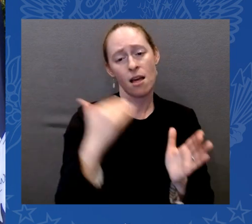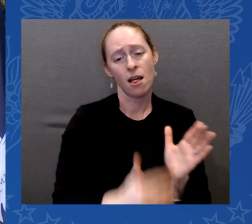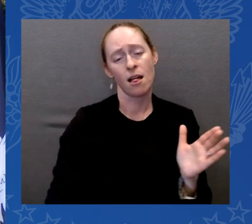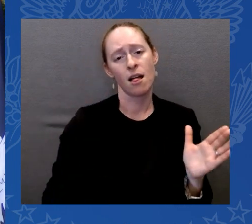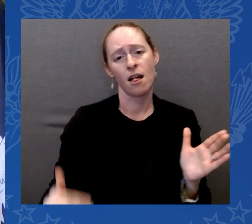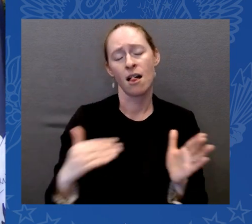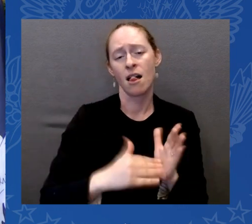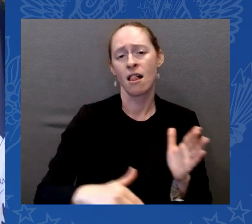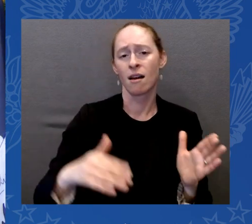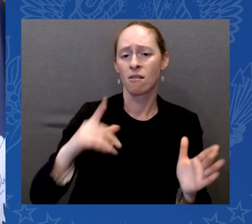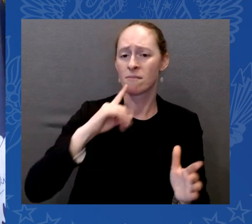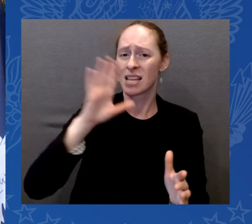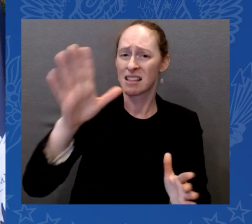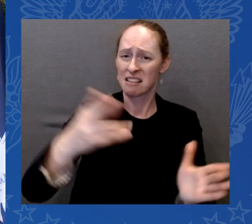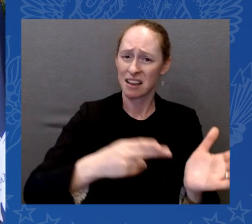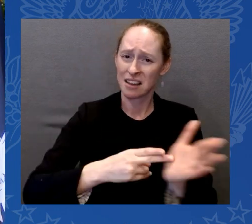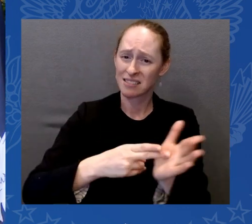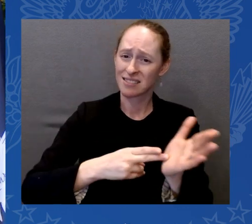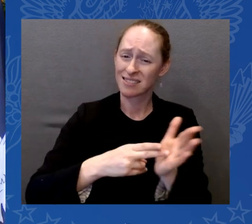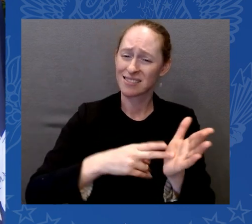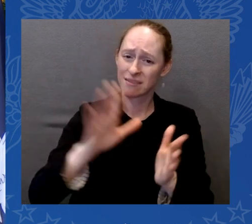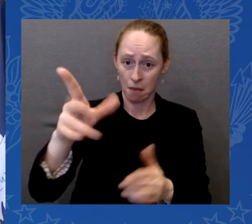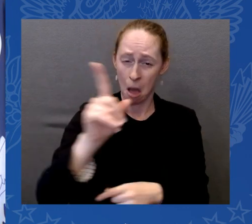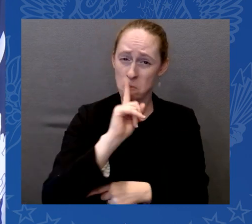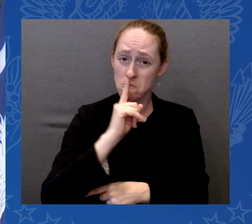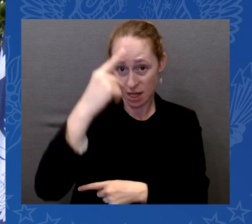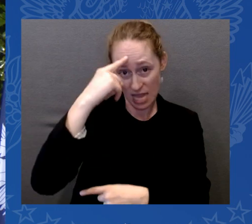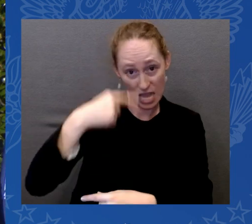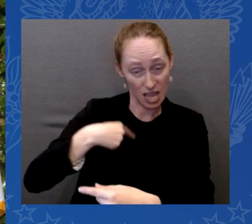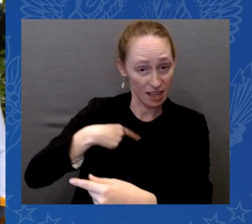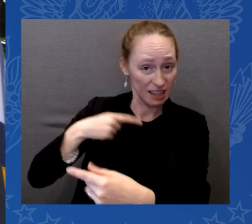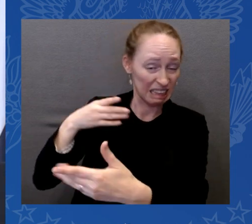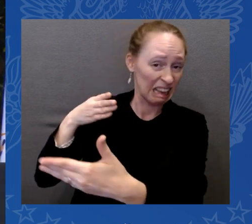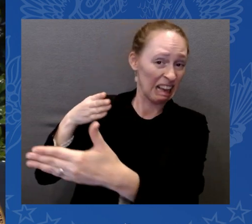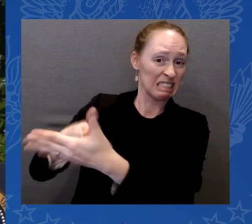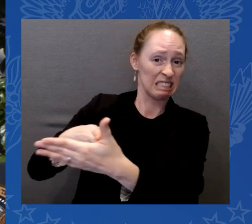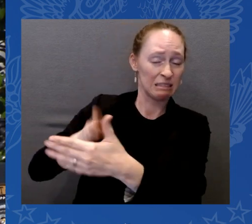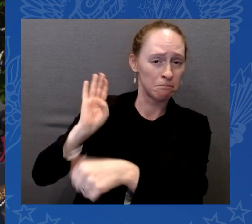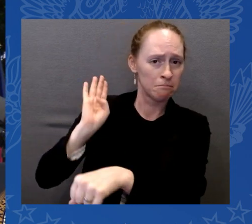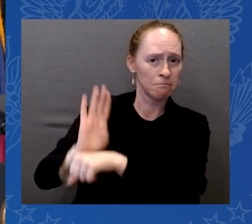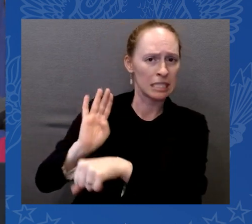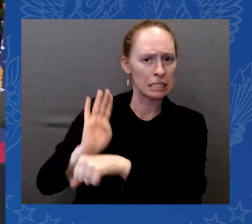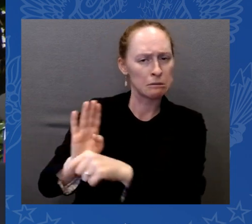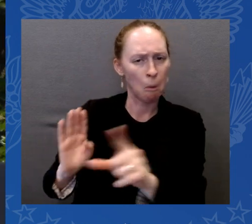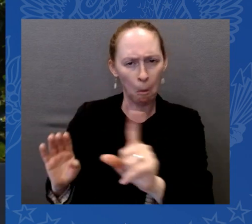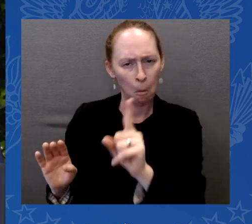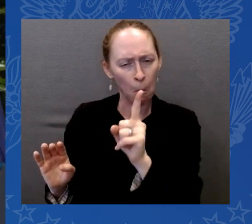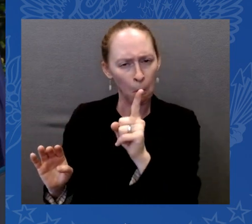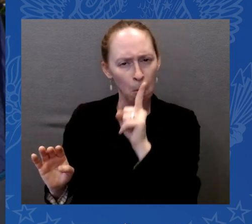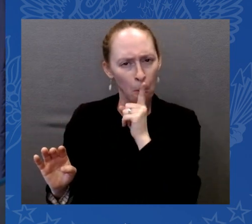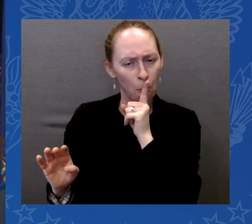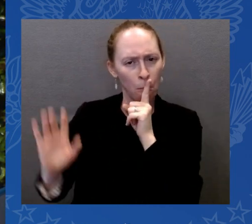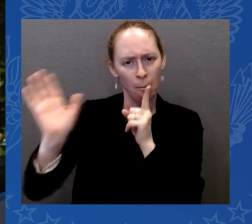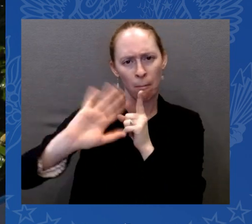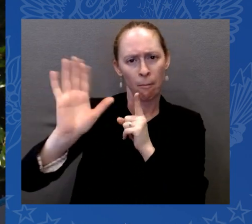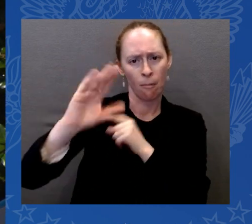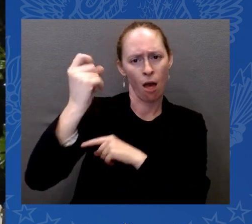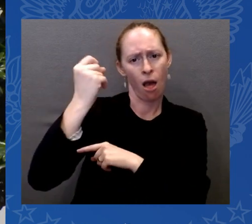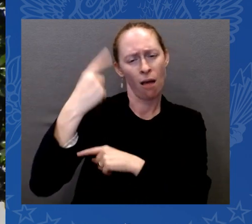But here's the deal: The reason I push everyone to use union labor is because they're the most skilled labor in the world.